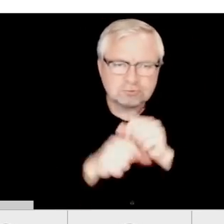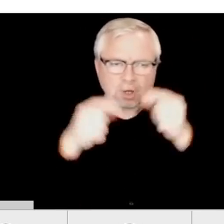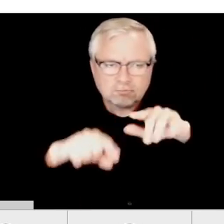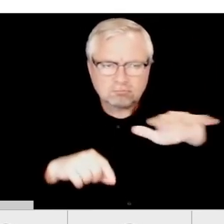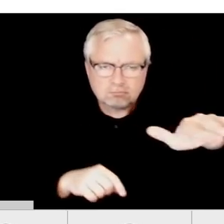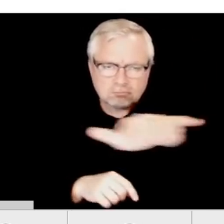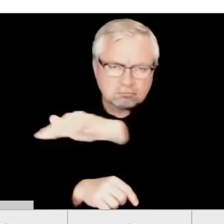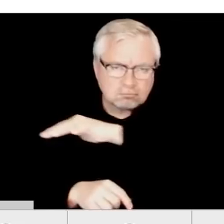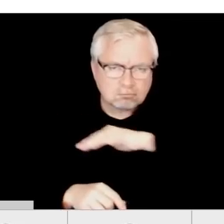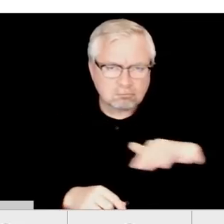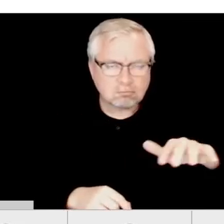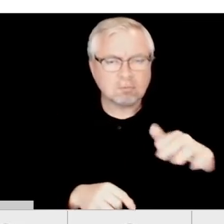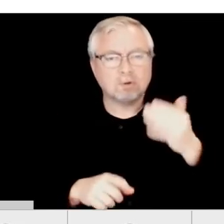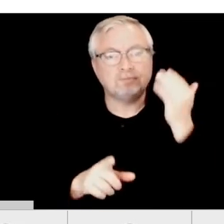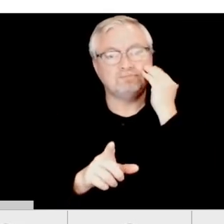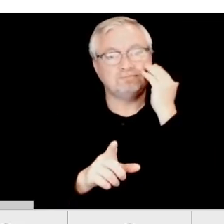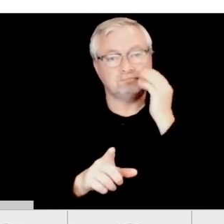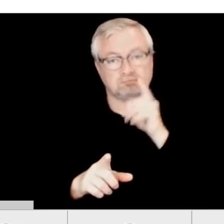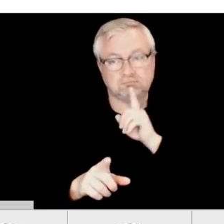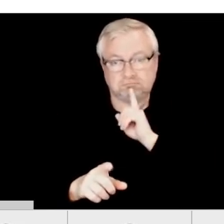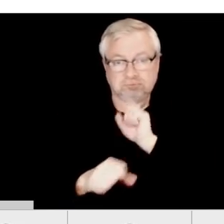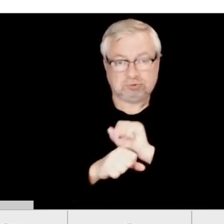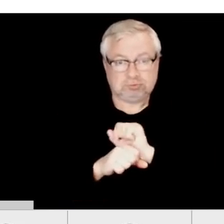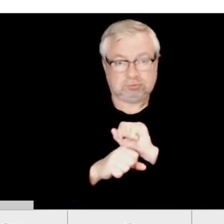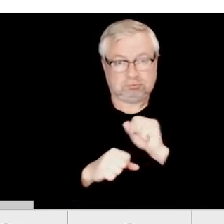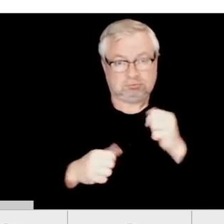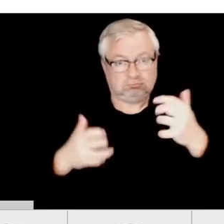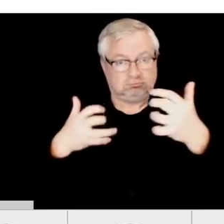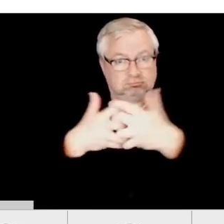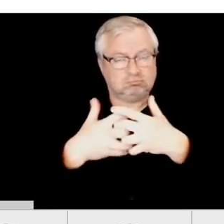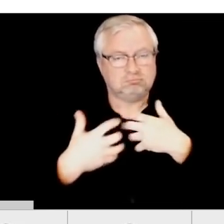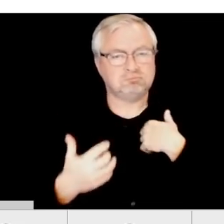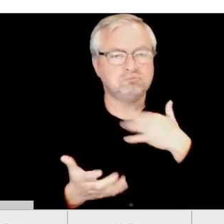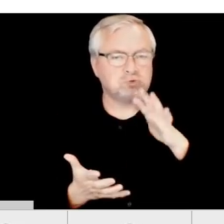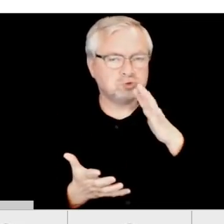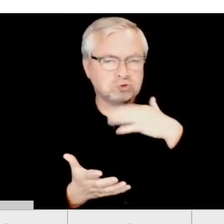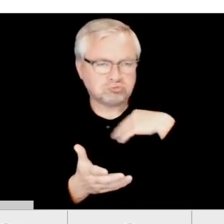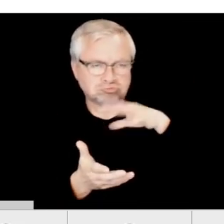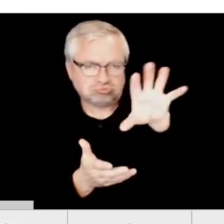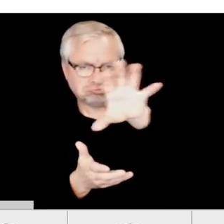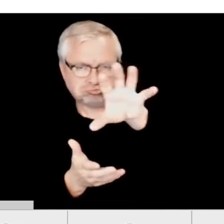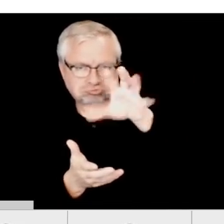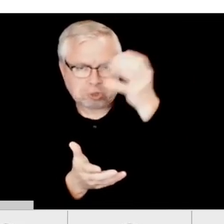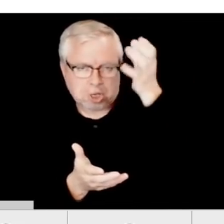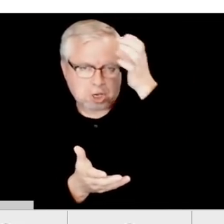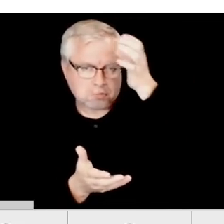the real world in the way that we can represent it through mathematical equations.